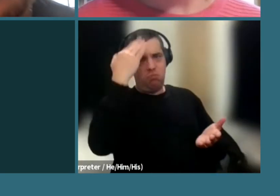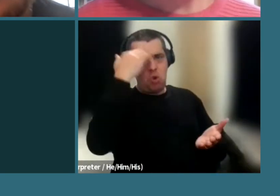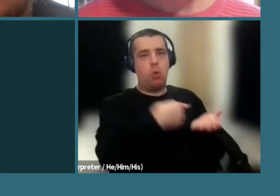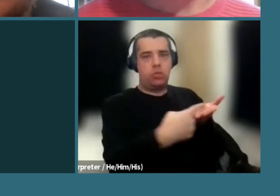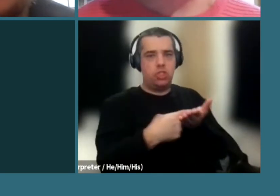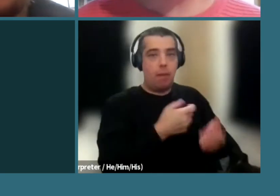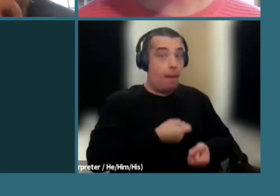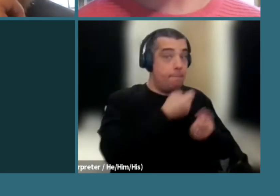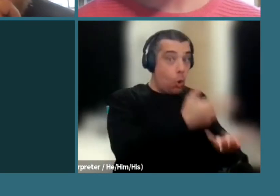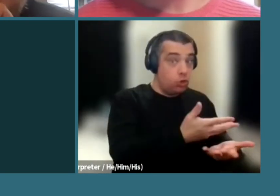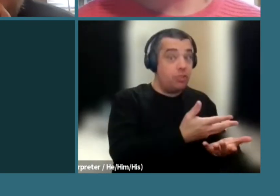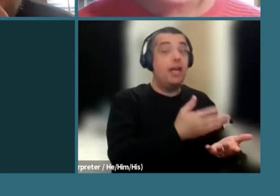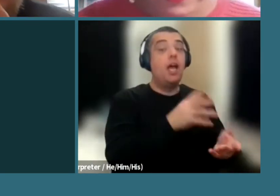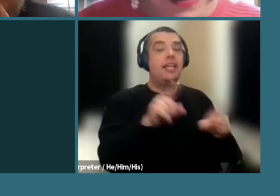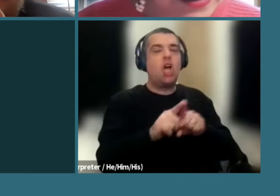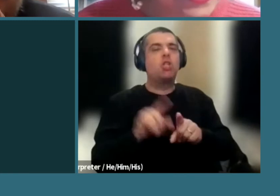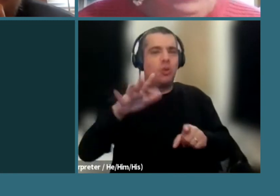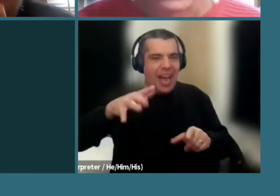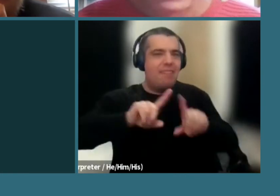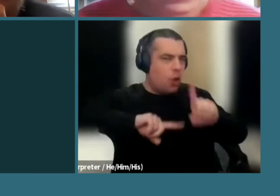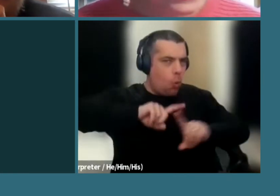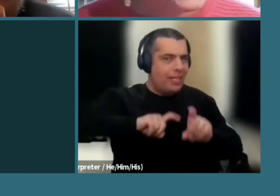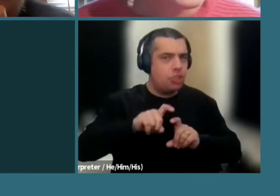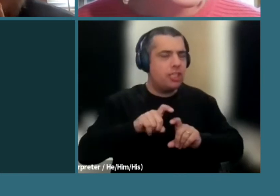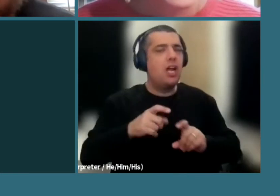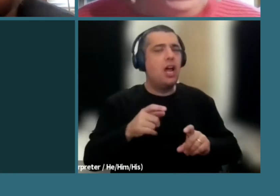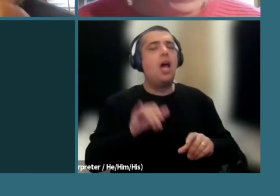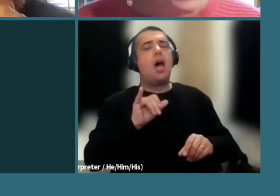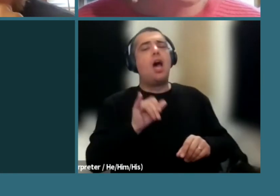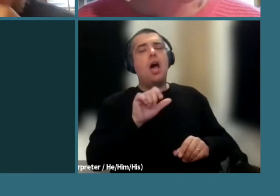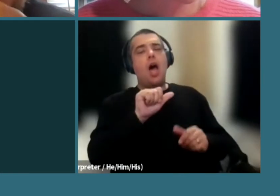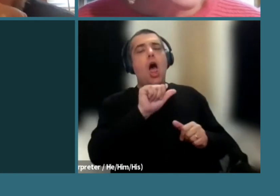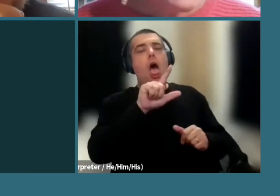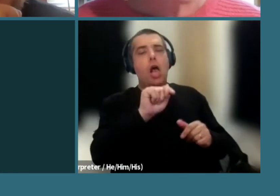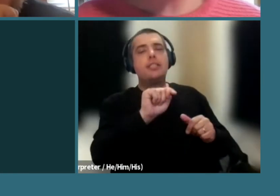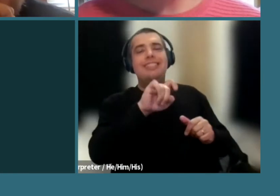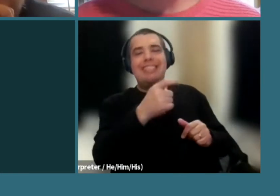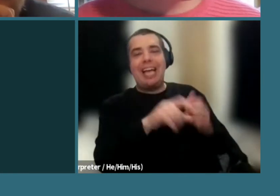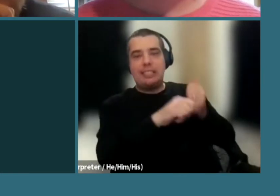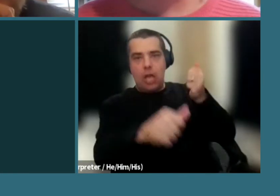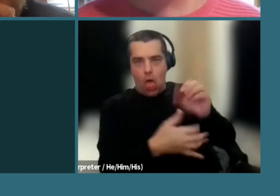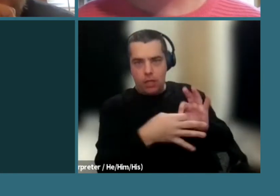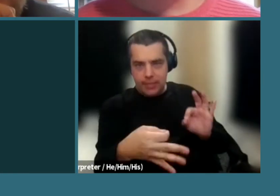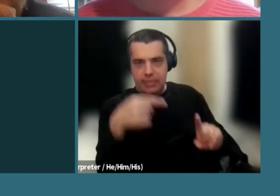and I guess that's also kind of a question. So it's like, oh, on alt text, it's like, oh, this isn’t- I feel like, again,